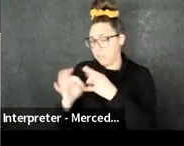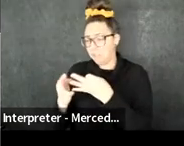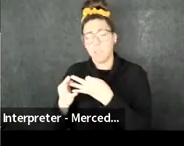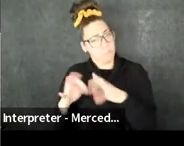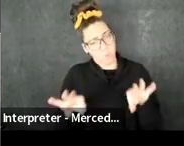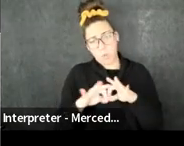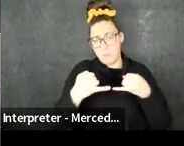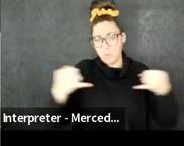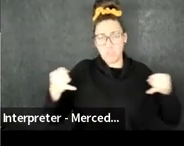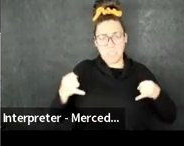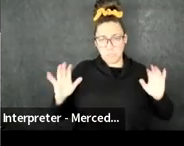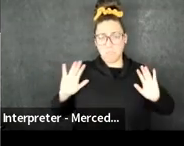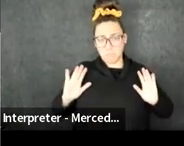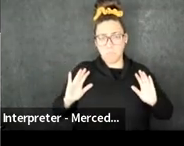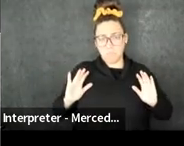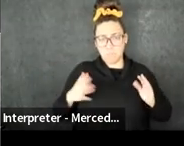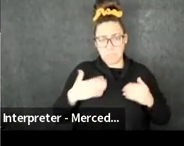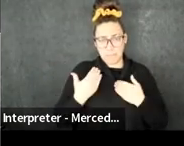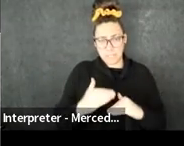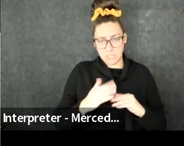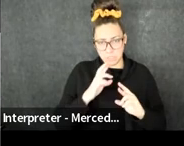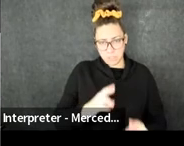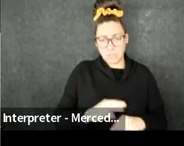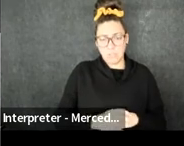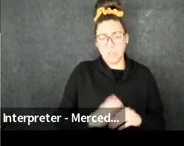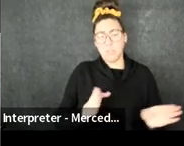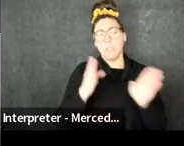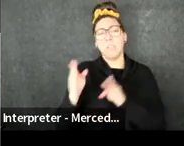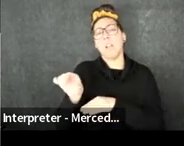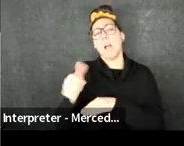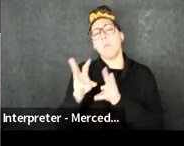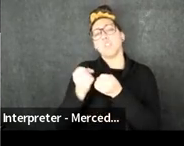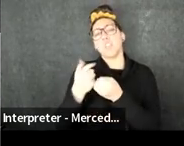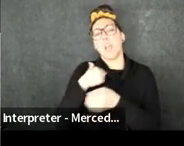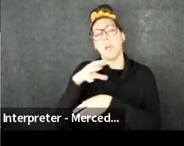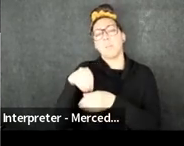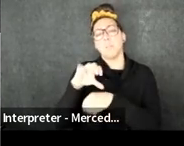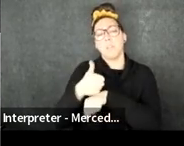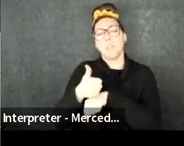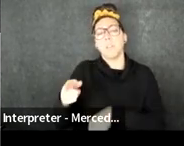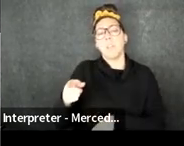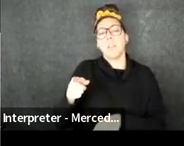Another workshop we facilitated was the cultural components of stress as well as stress reduction.